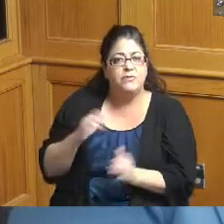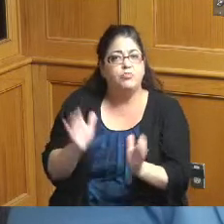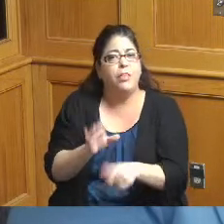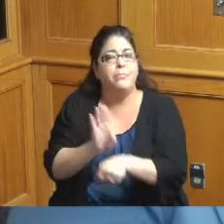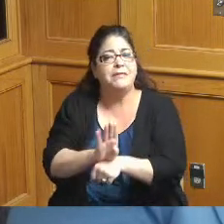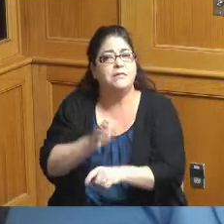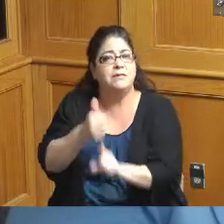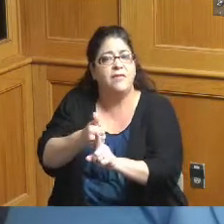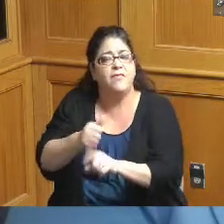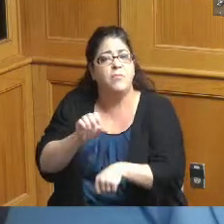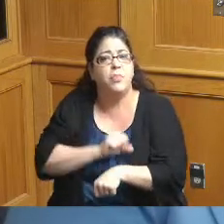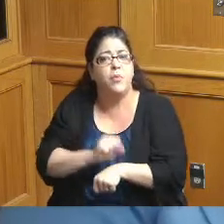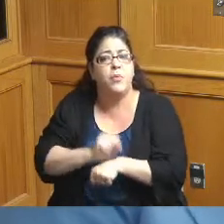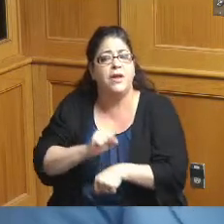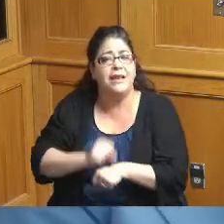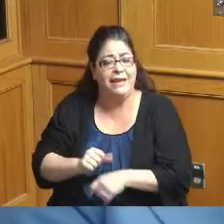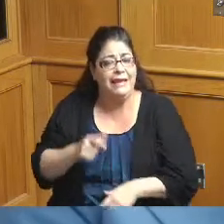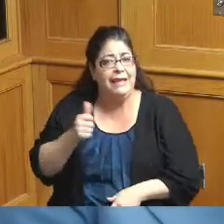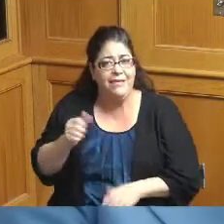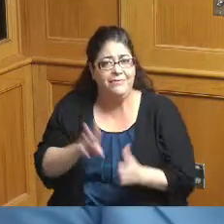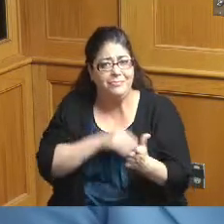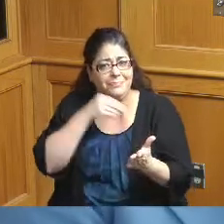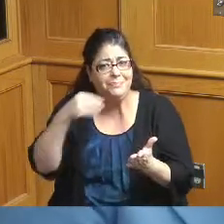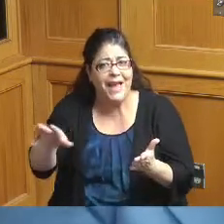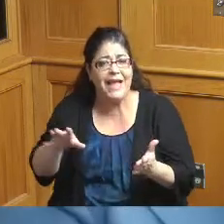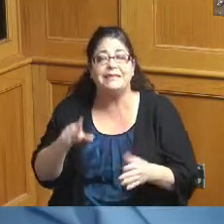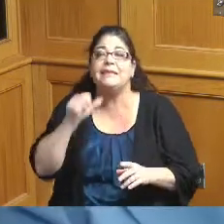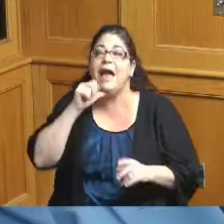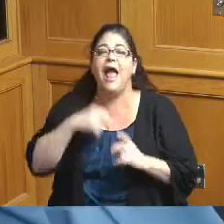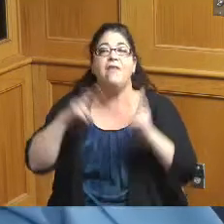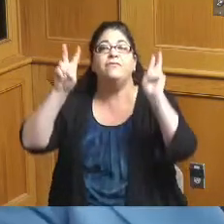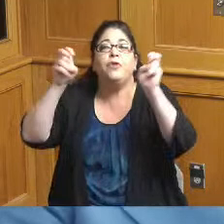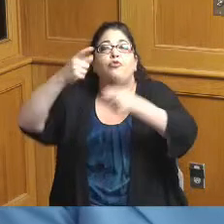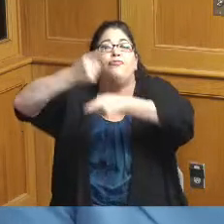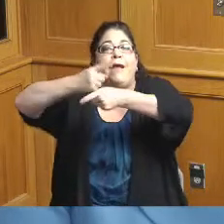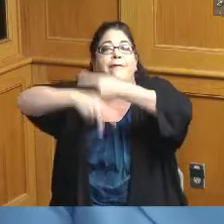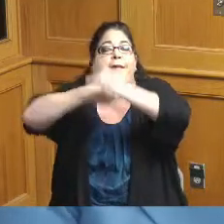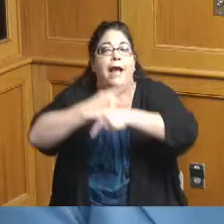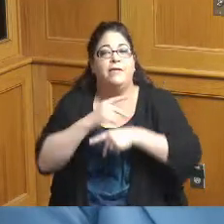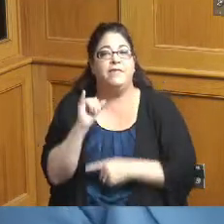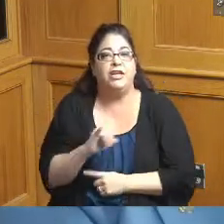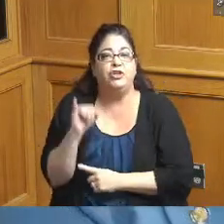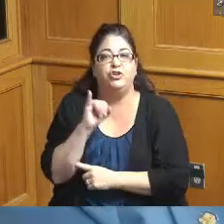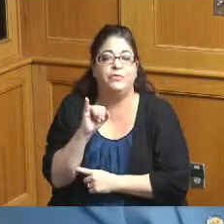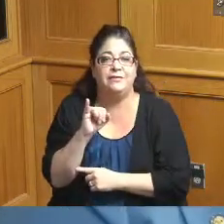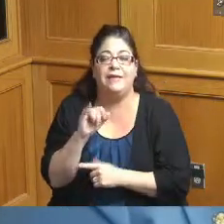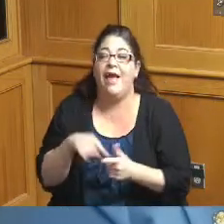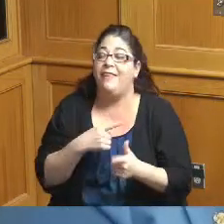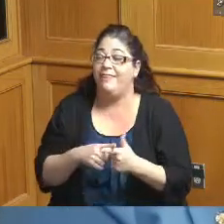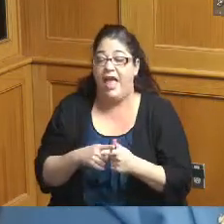have insurance as a small business owner but ended up having to get rushed to University Hospitals